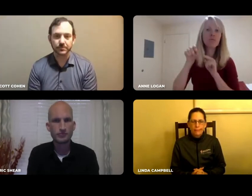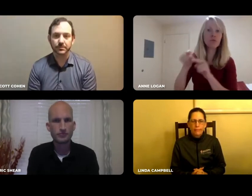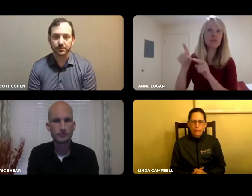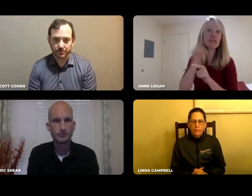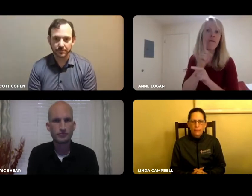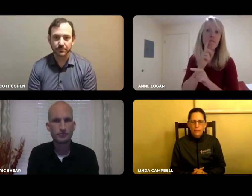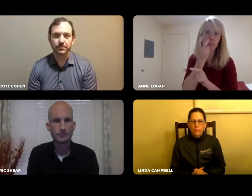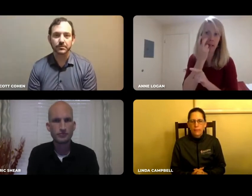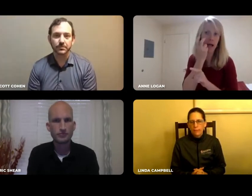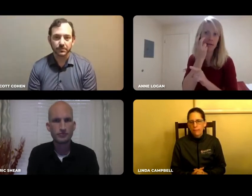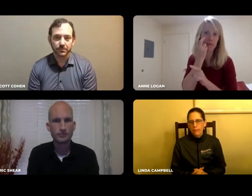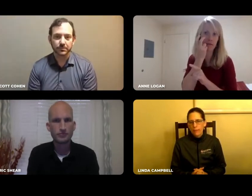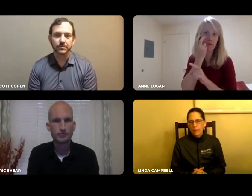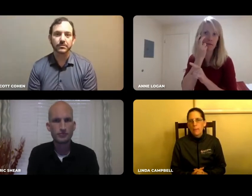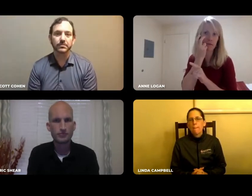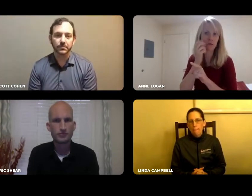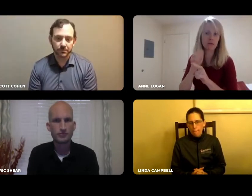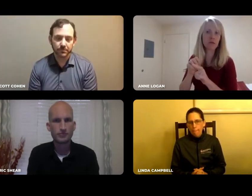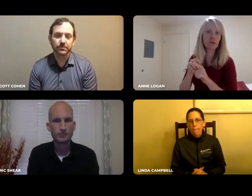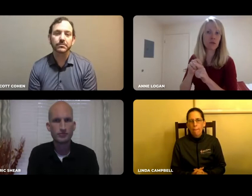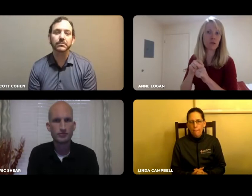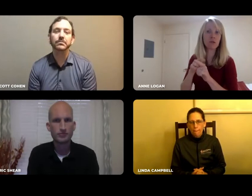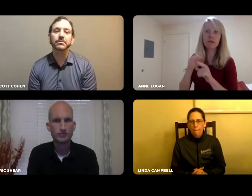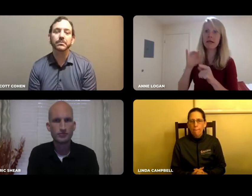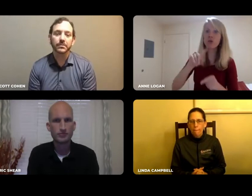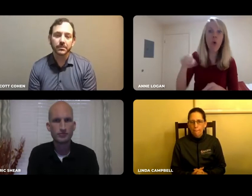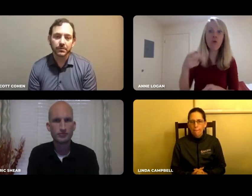This person is deaf blind. It's just 2 of us.